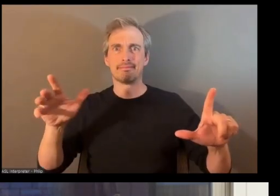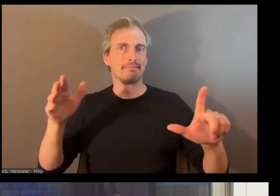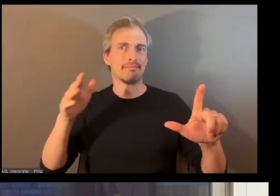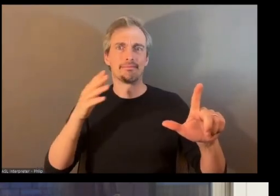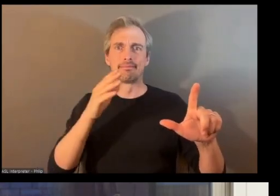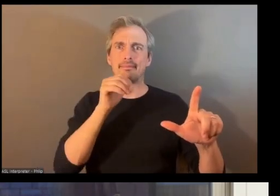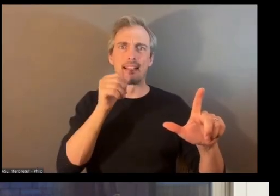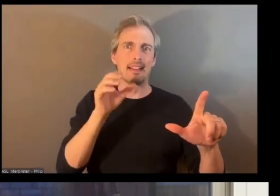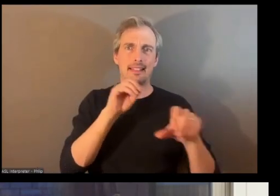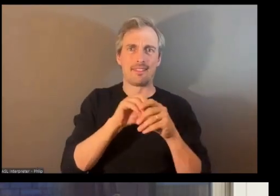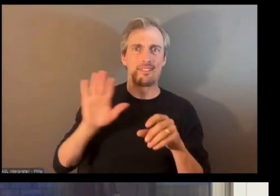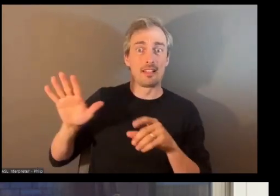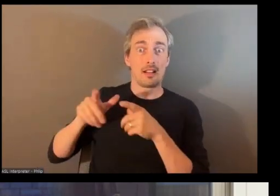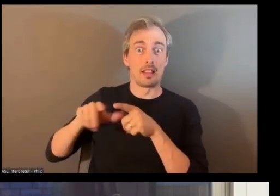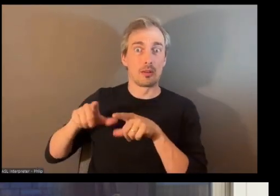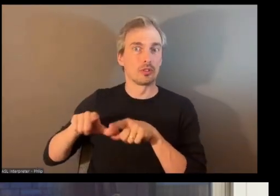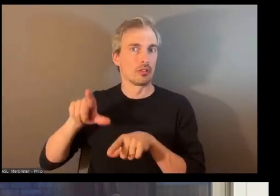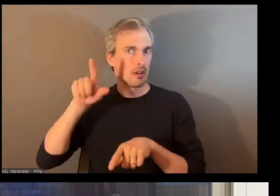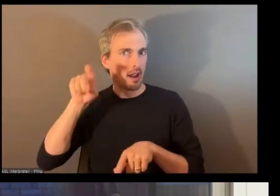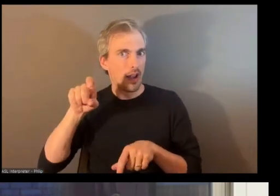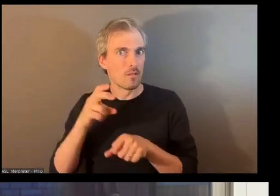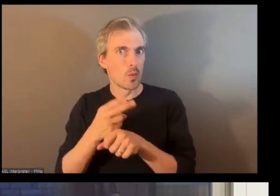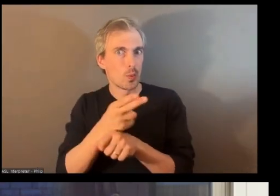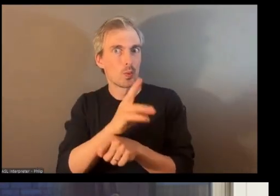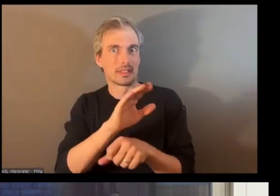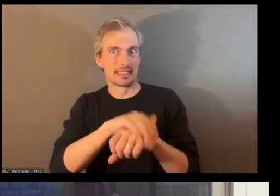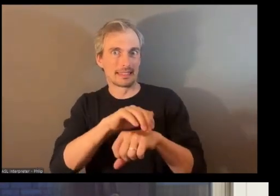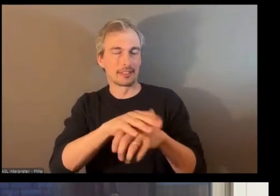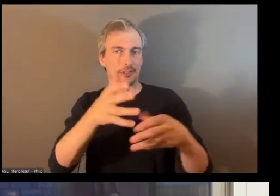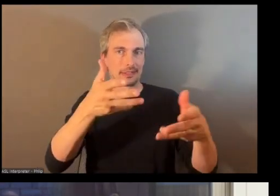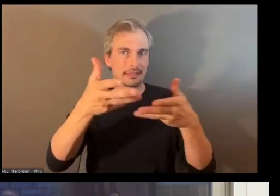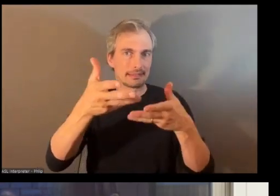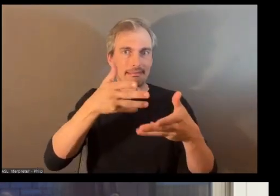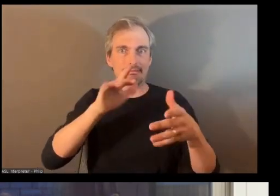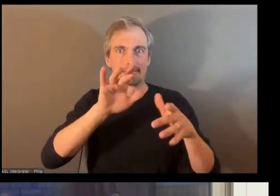And this website should not be super overwhelming.